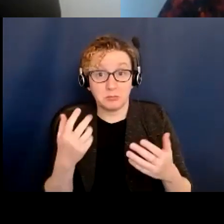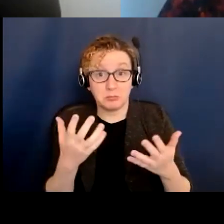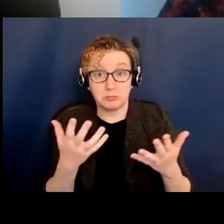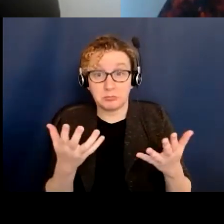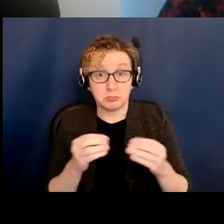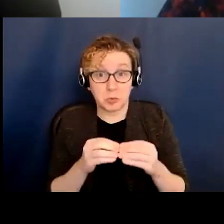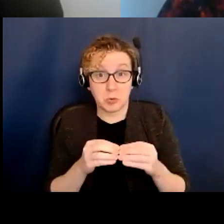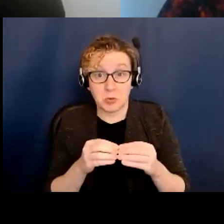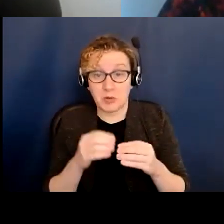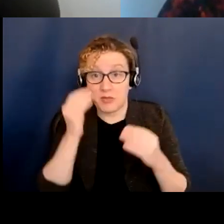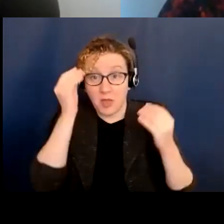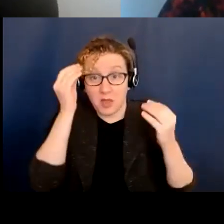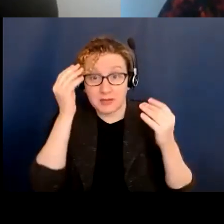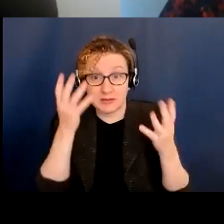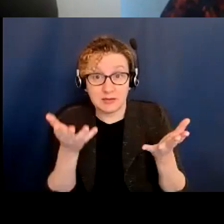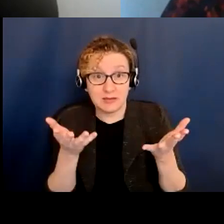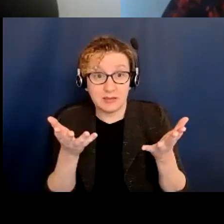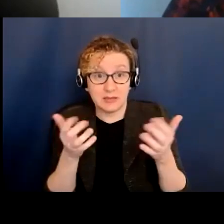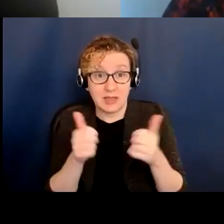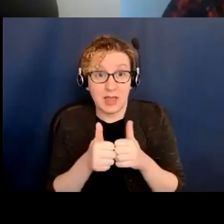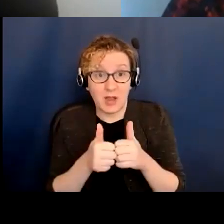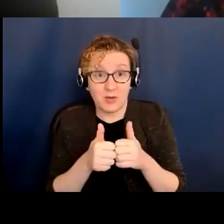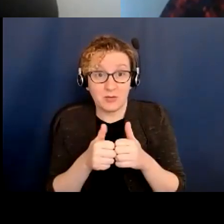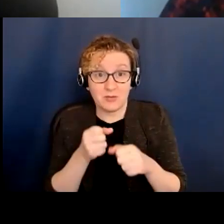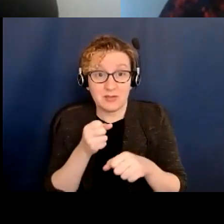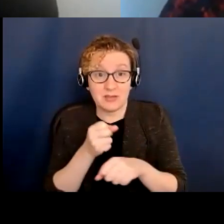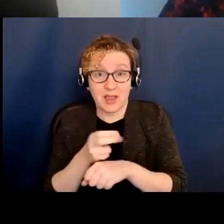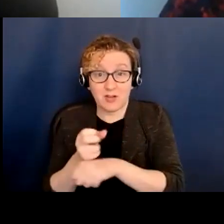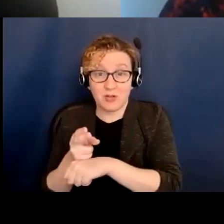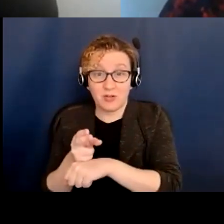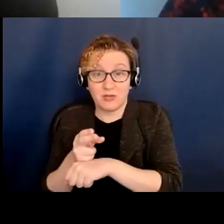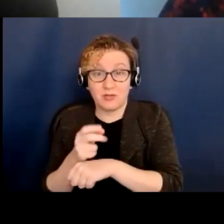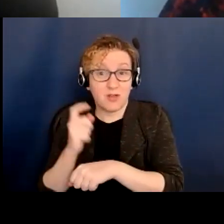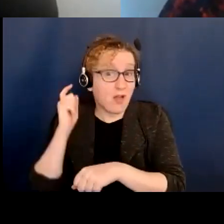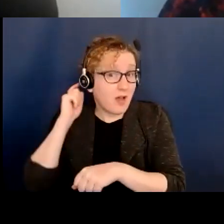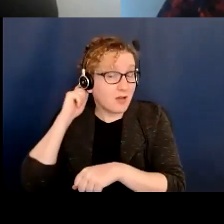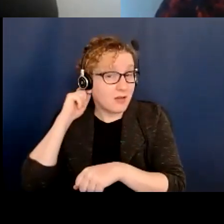Does anyone have any thoughts about how we can tackle some unconscious biases about disability